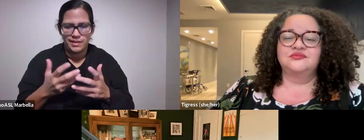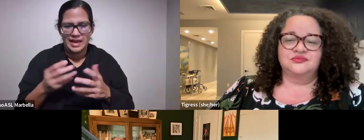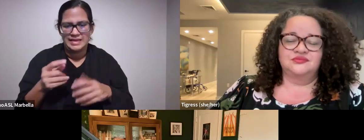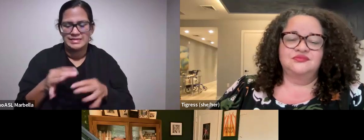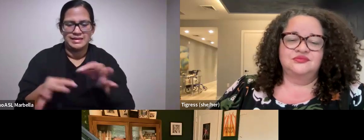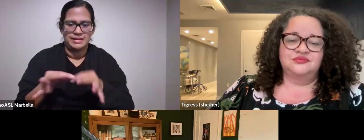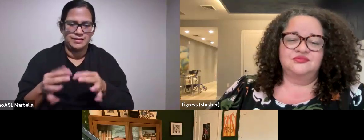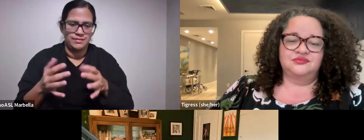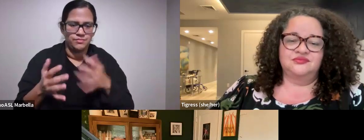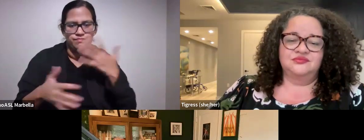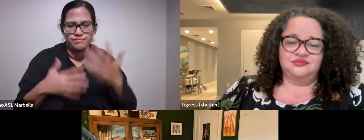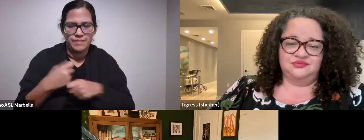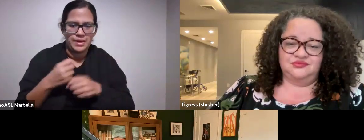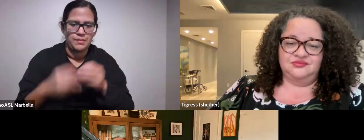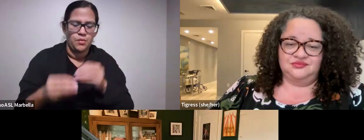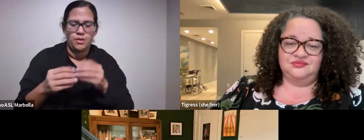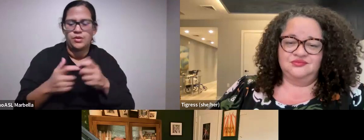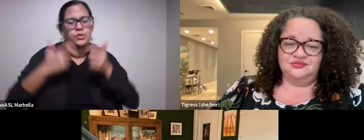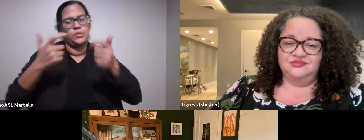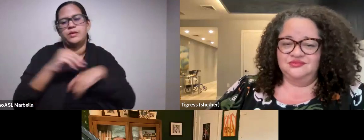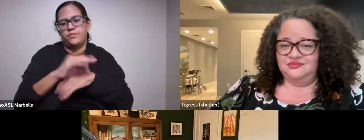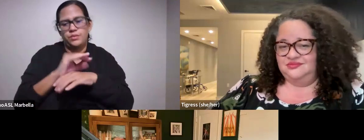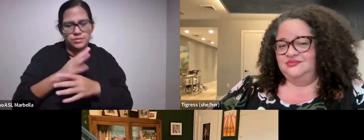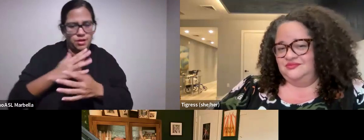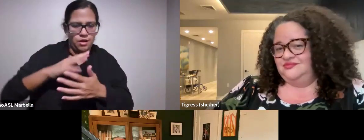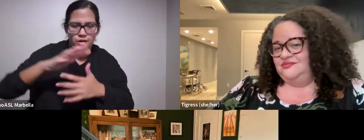I would say huge influences all around, all around.